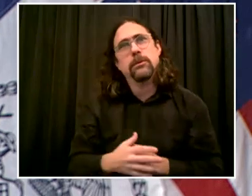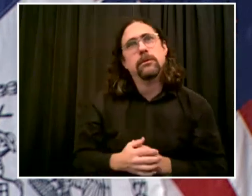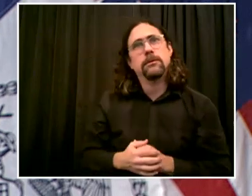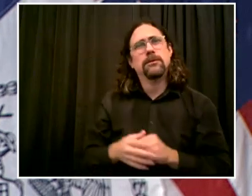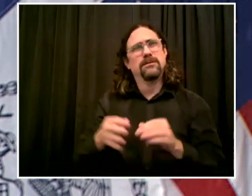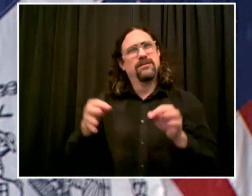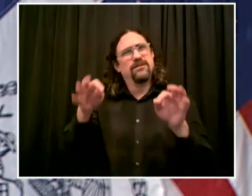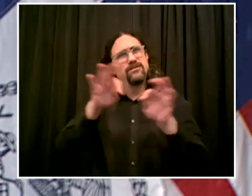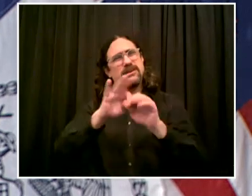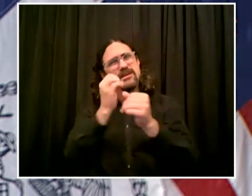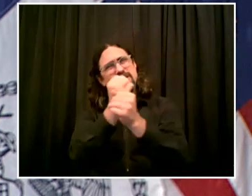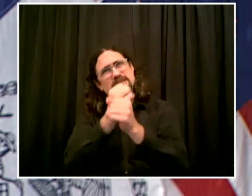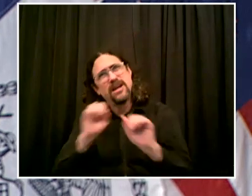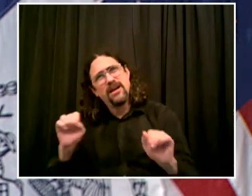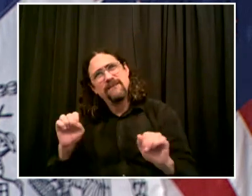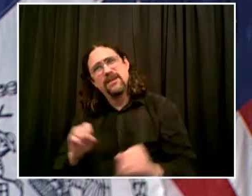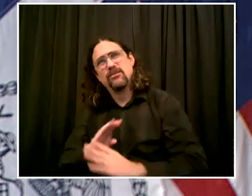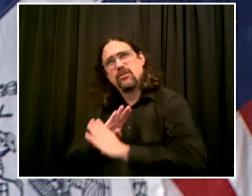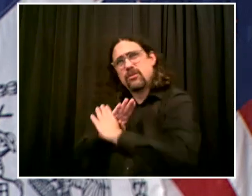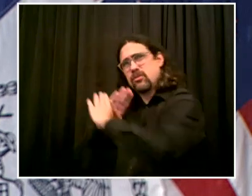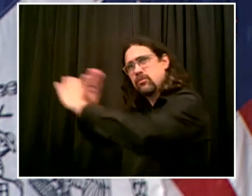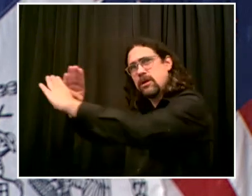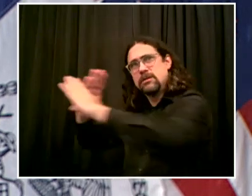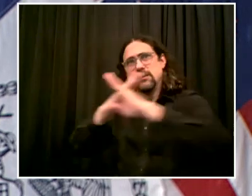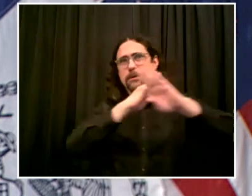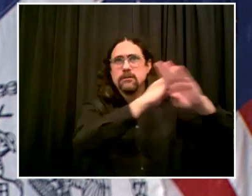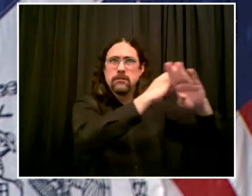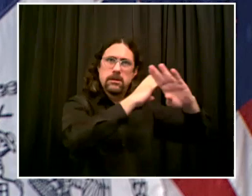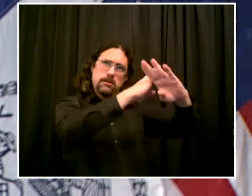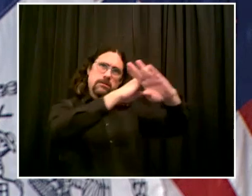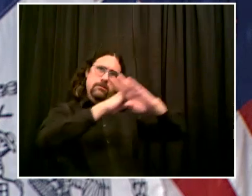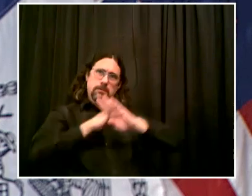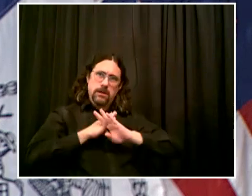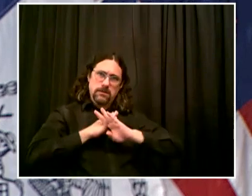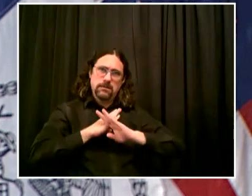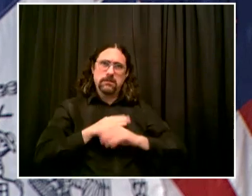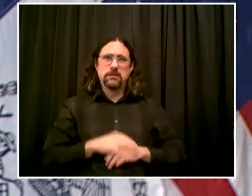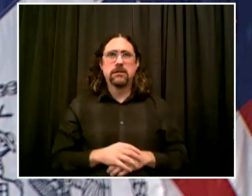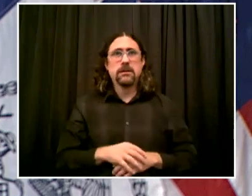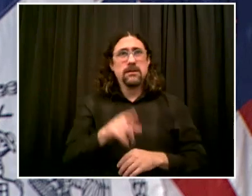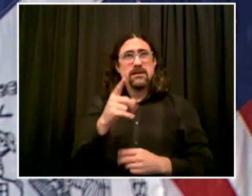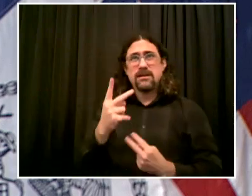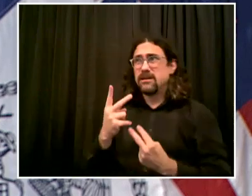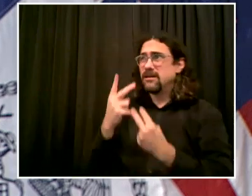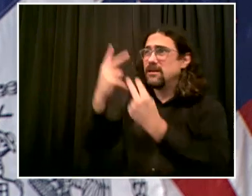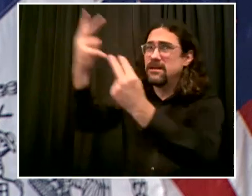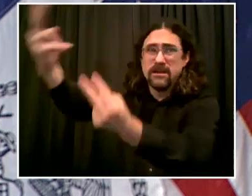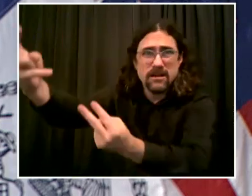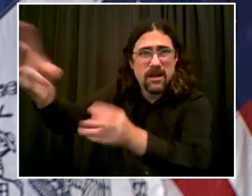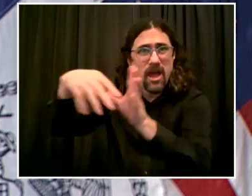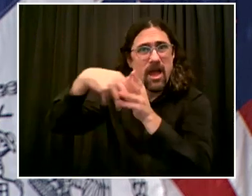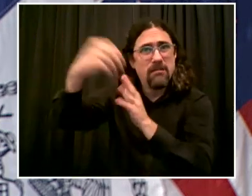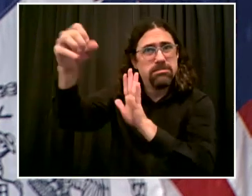SO, I HAVE FAITH IN THE PEOPLE. NO ONE WANTS TO SEE THCIE TGY O